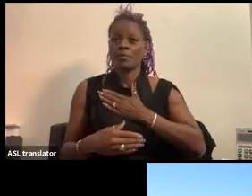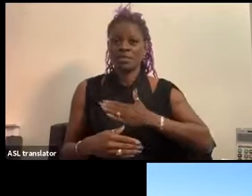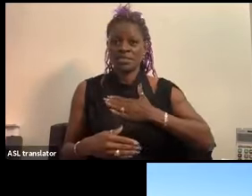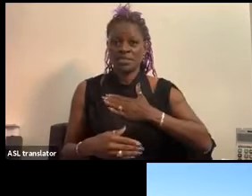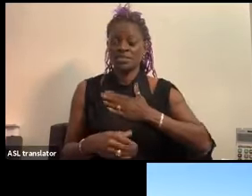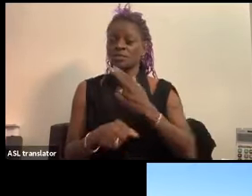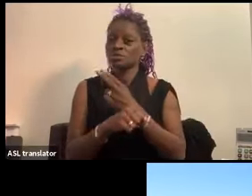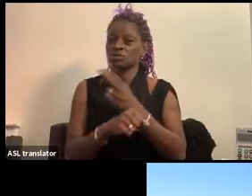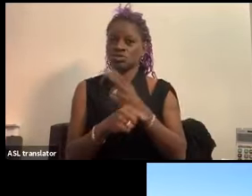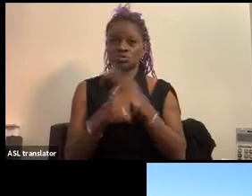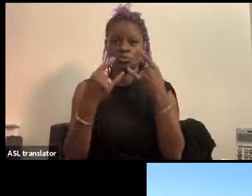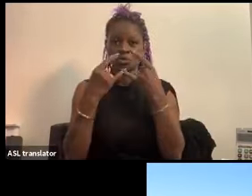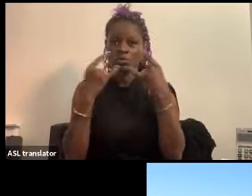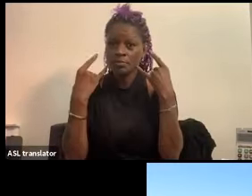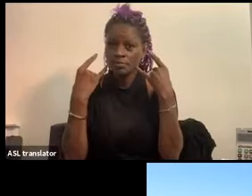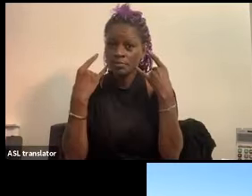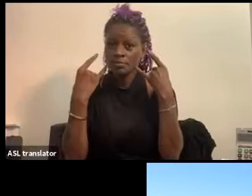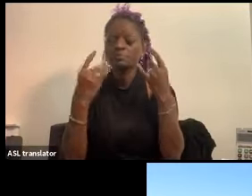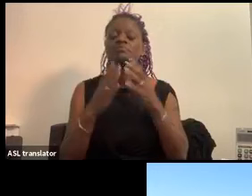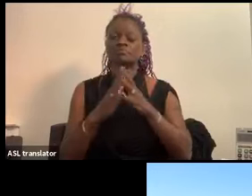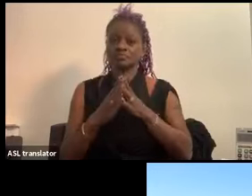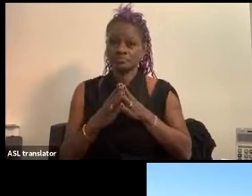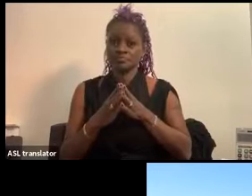that are experiencing substantial or high transmission rates.